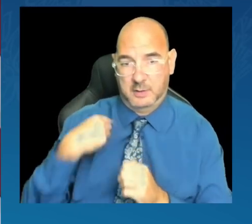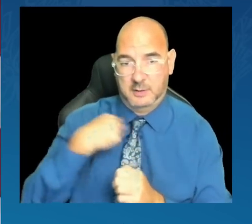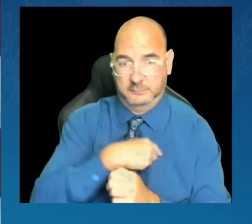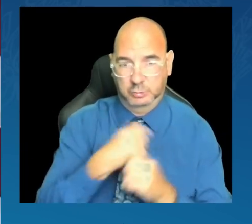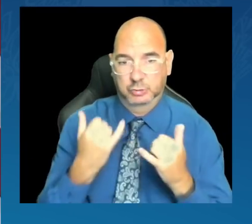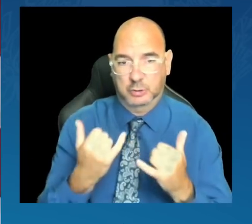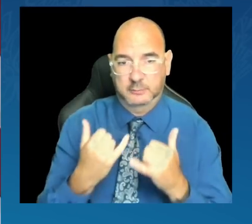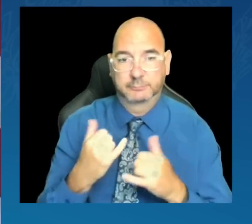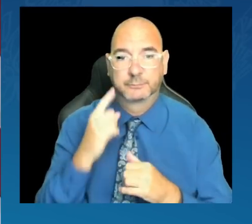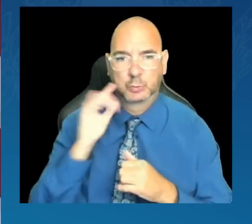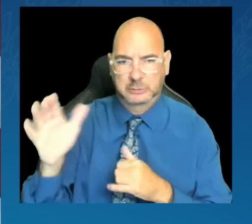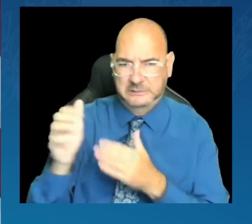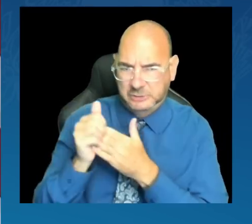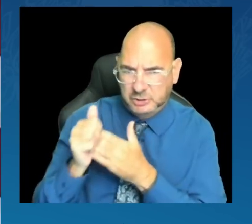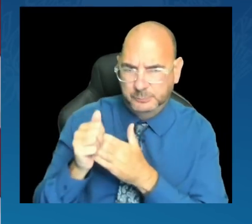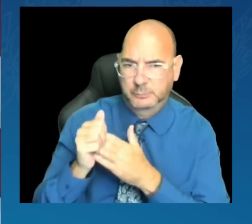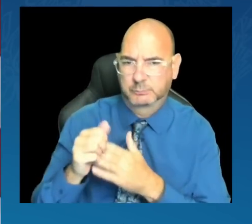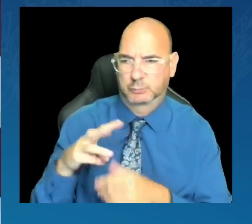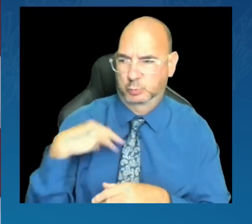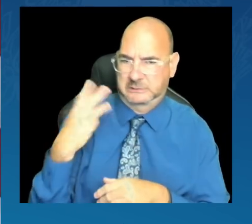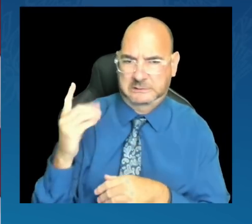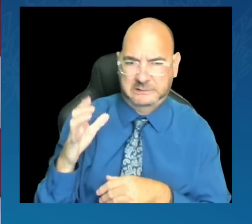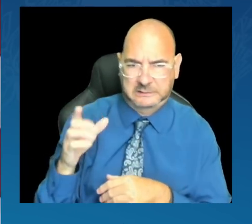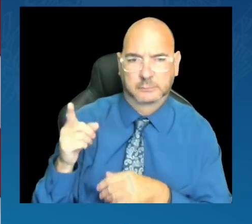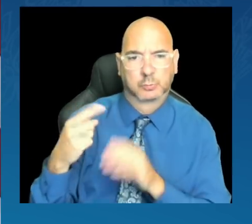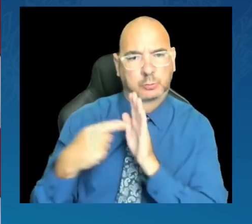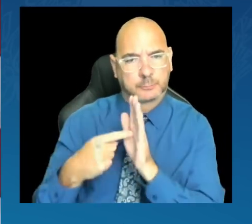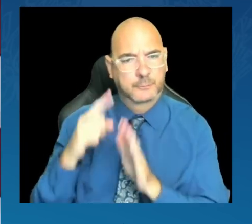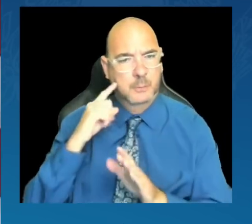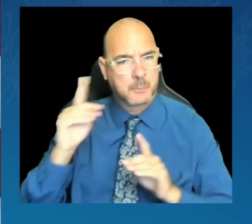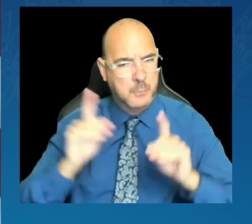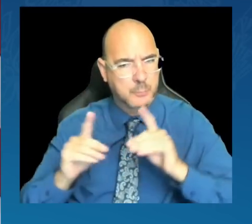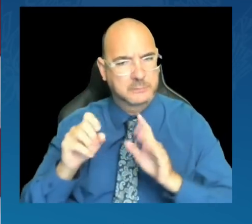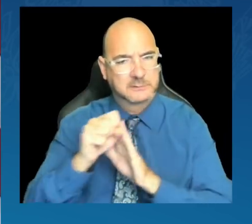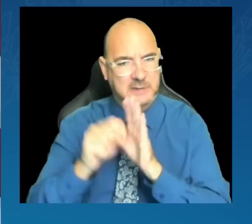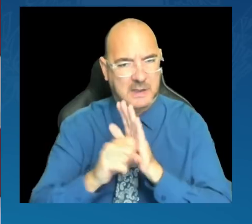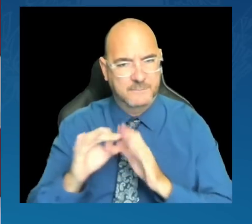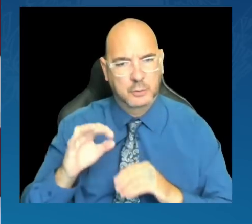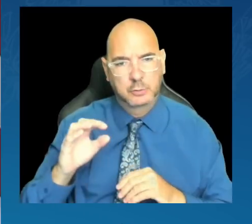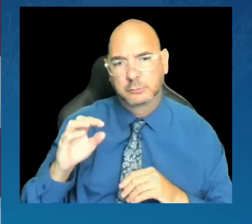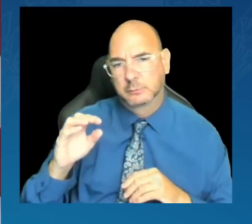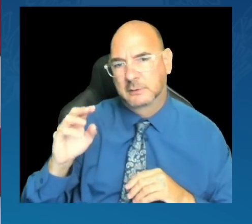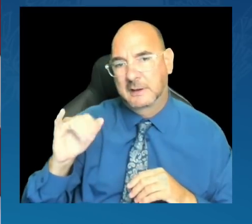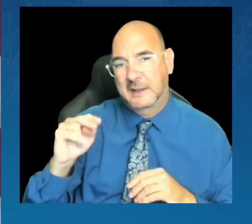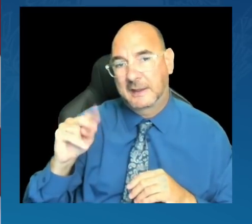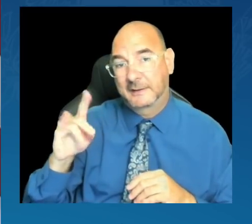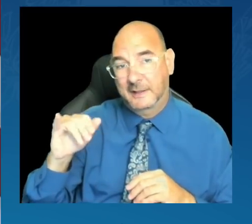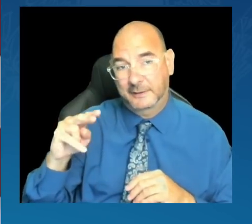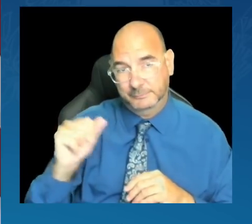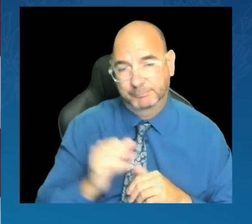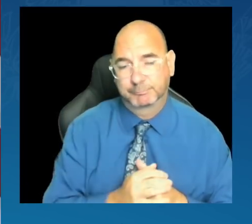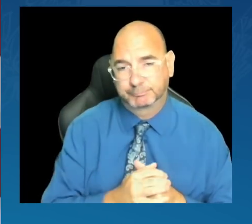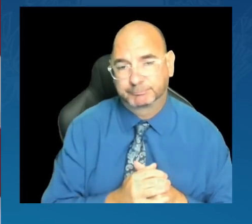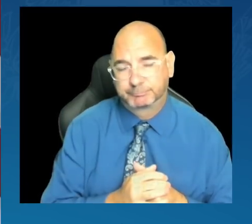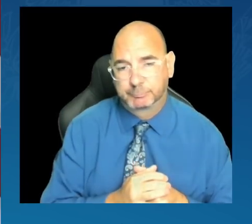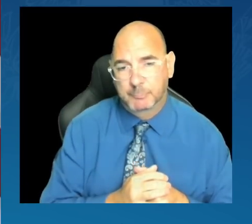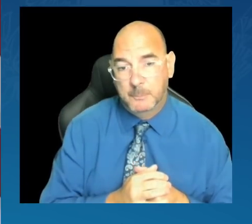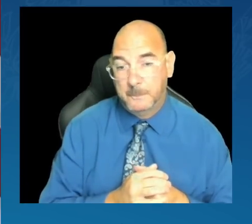representing the people of the state of Indiana. As has been said, the United States Supreme Court